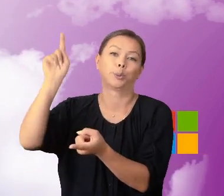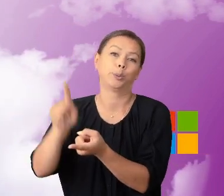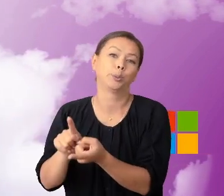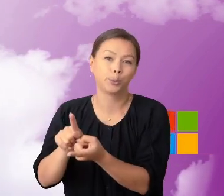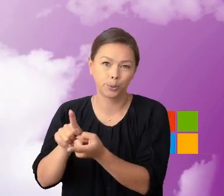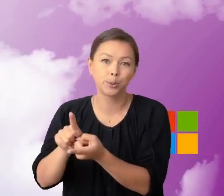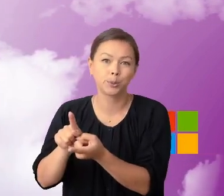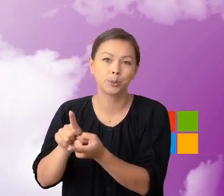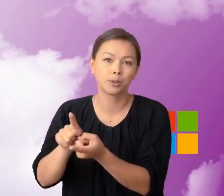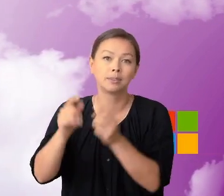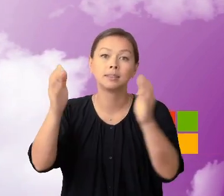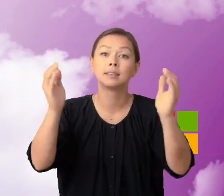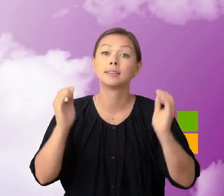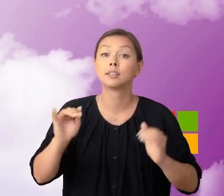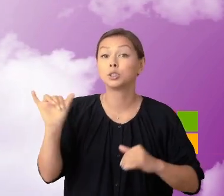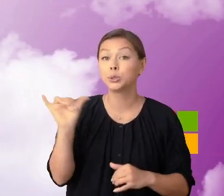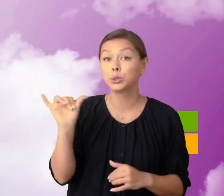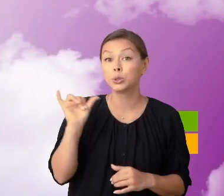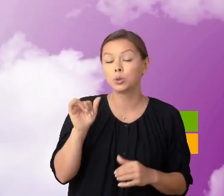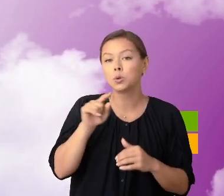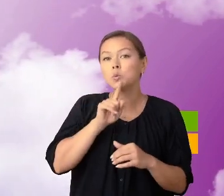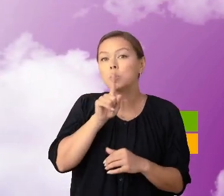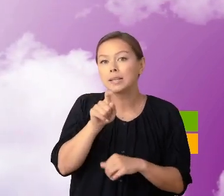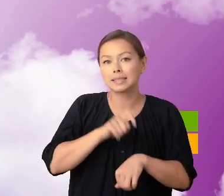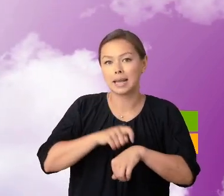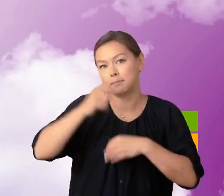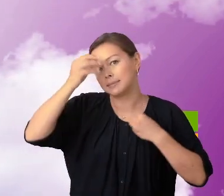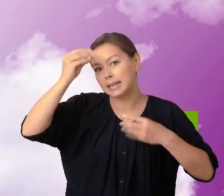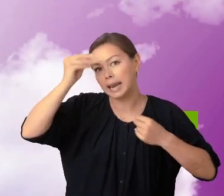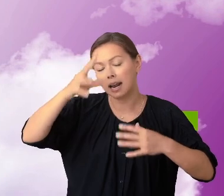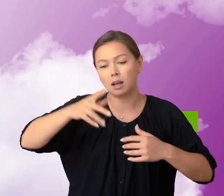with hosting on-premises servers. Access real-time business data